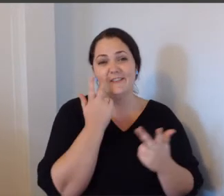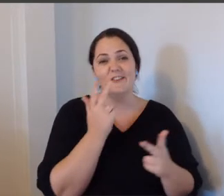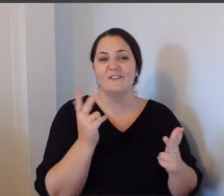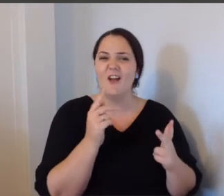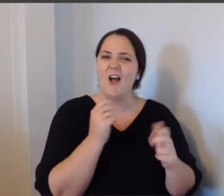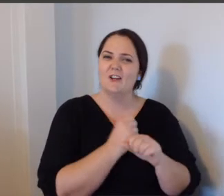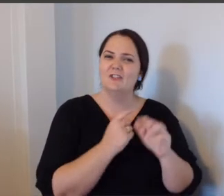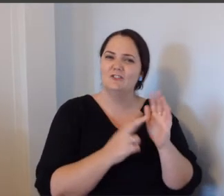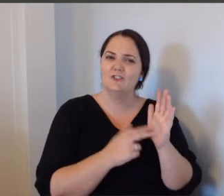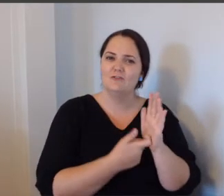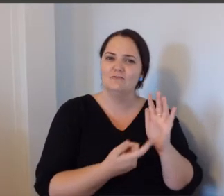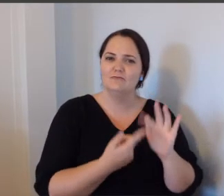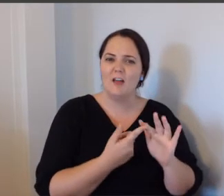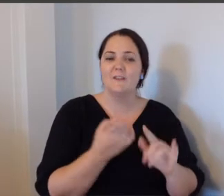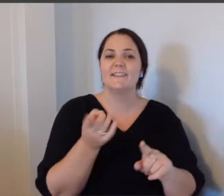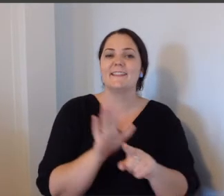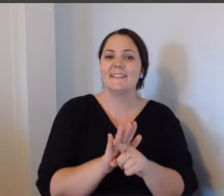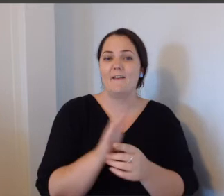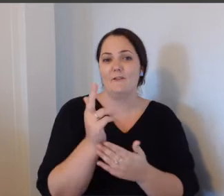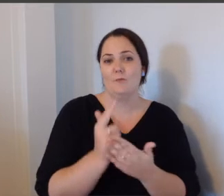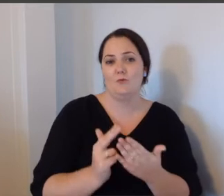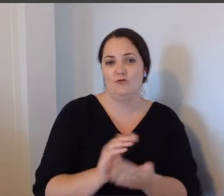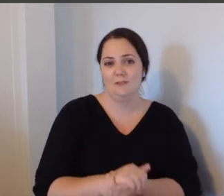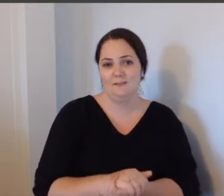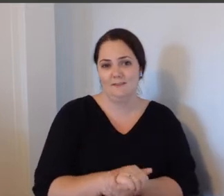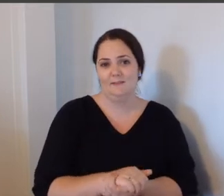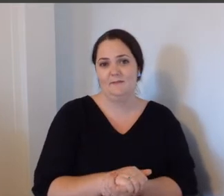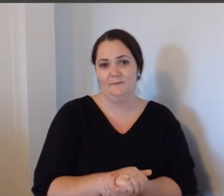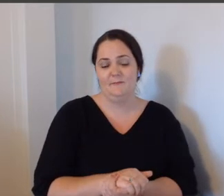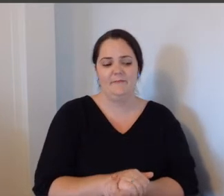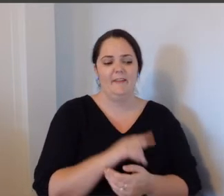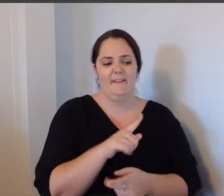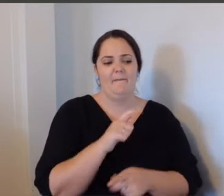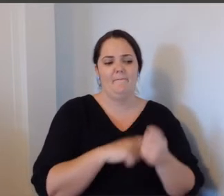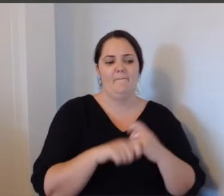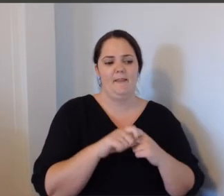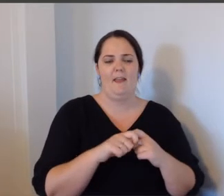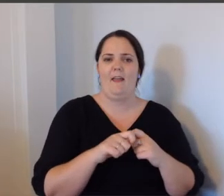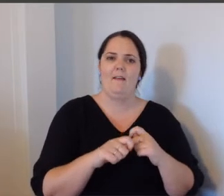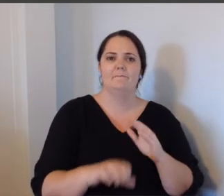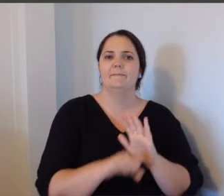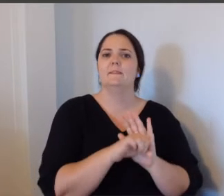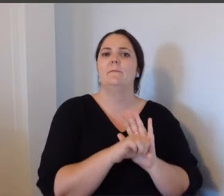self-portraiture can prove to be. This etching has become a sort of icon or symbol of melancholia.